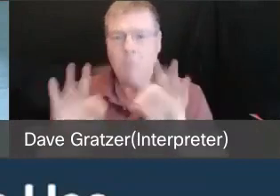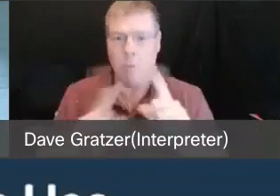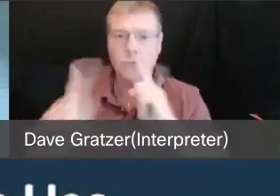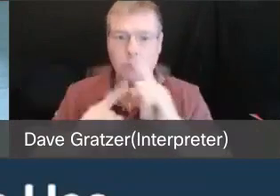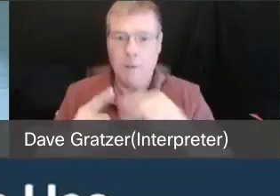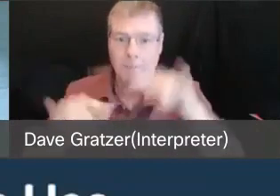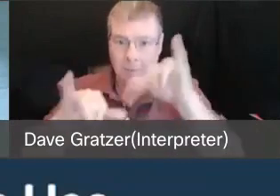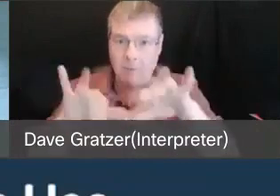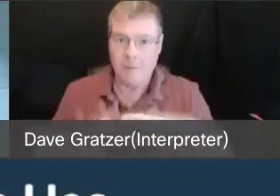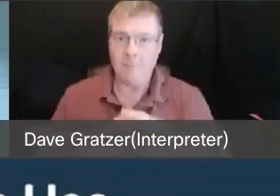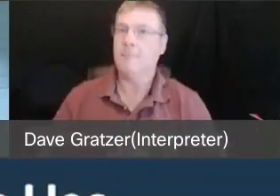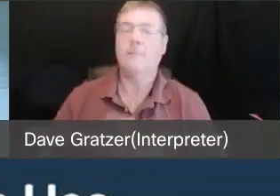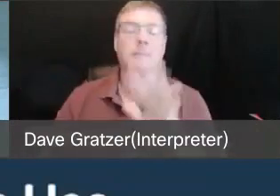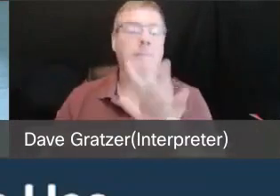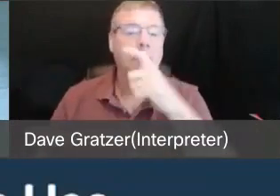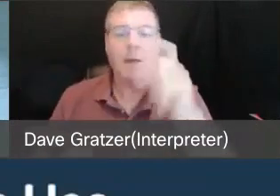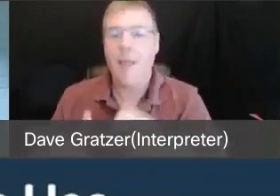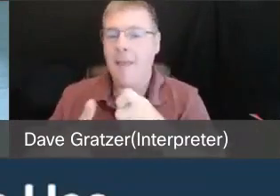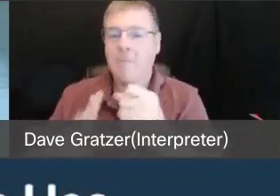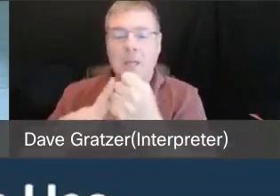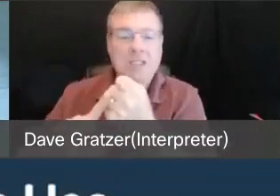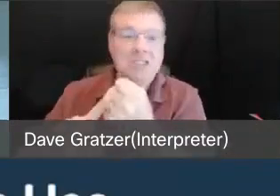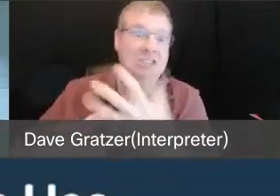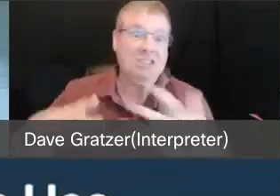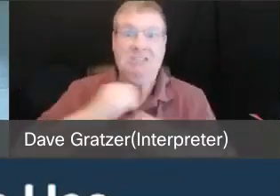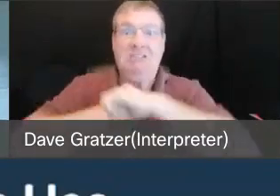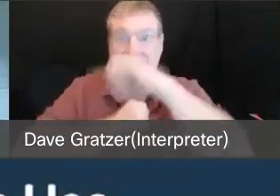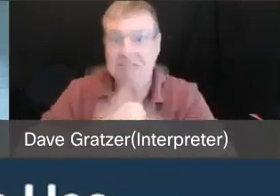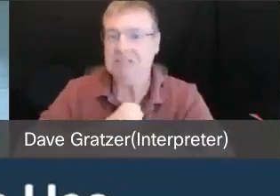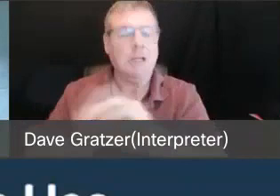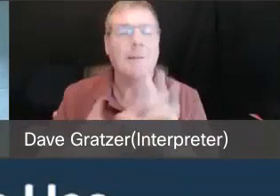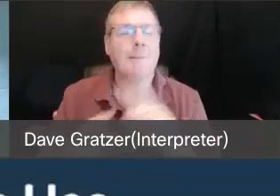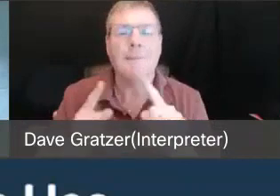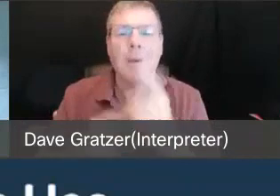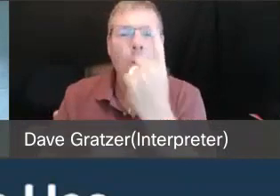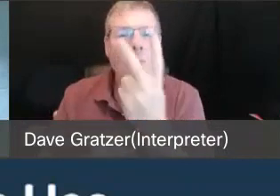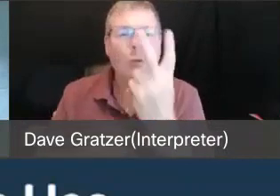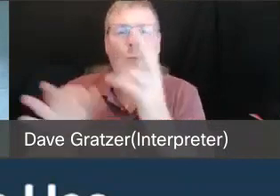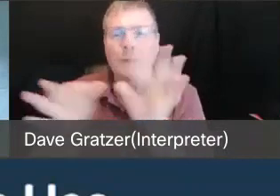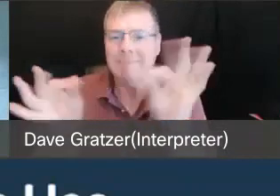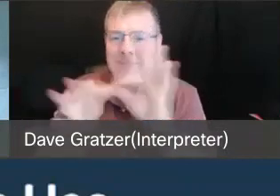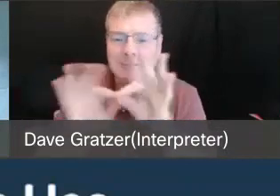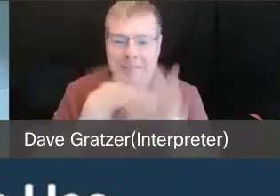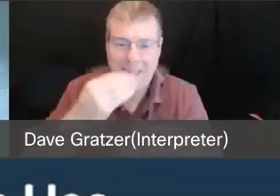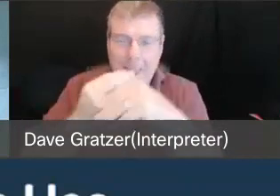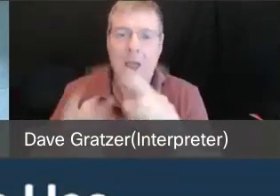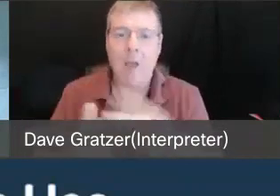Again, it doesn't need to be several paragraphs, just add an extra sentence or two that helps splash out that